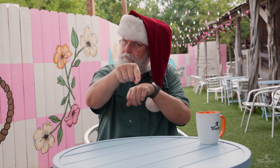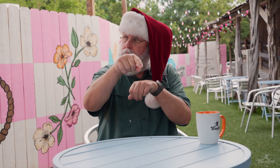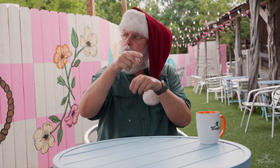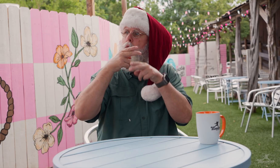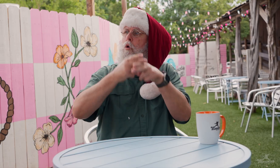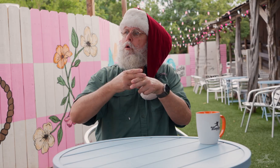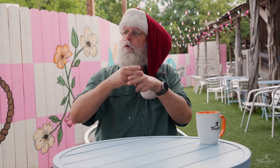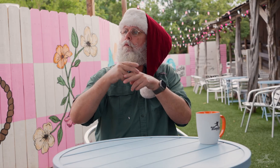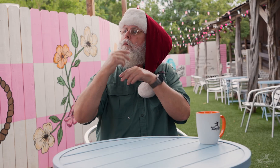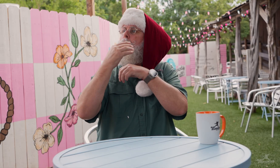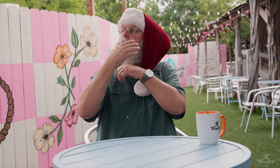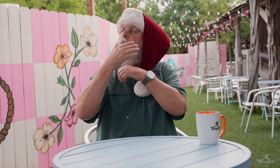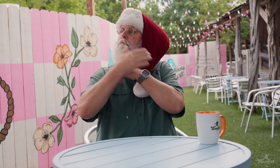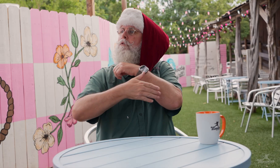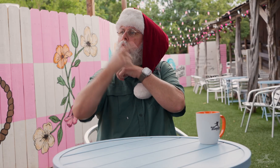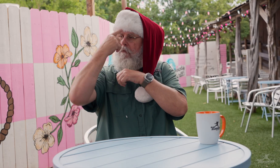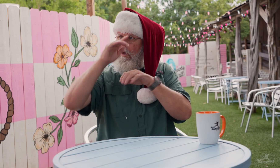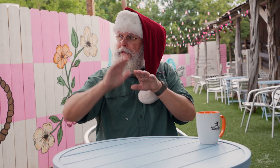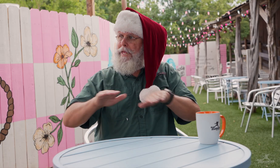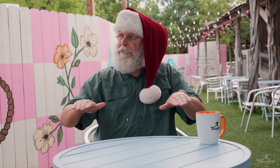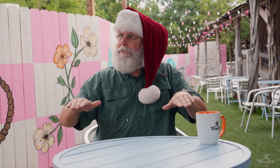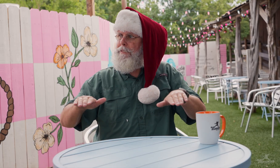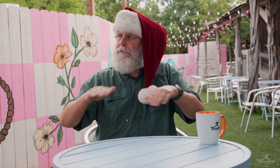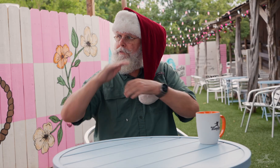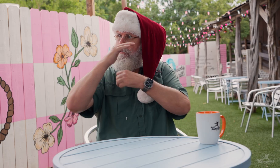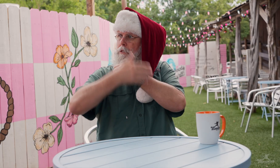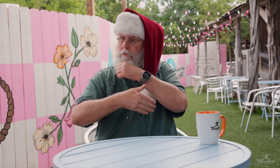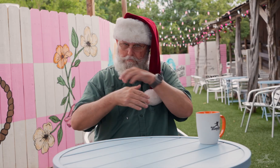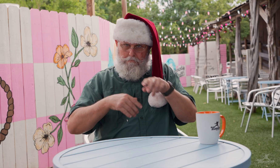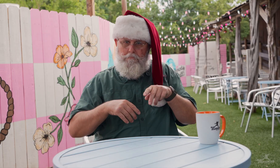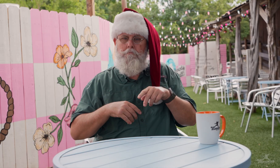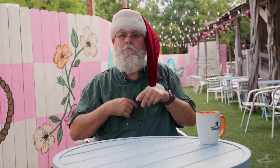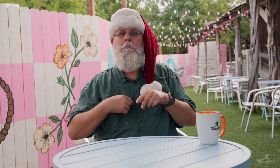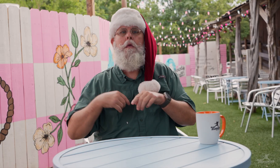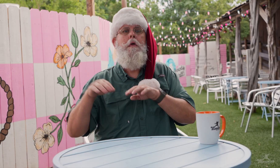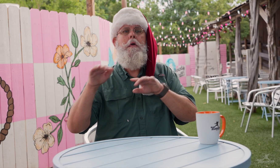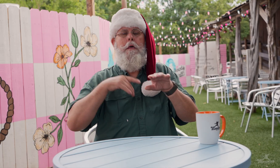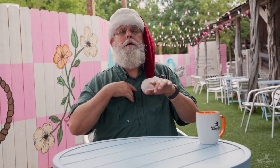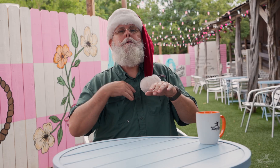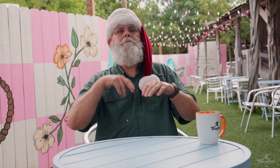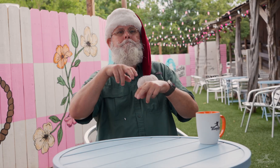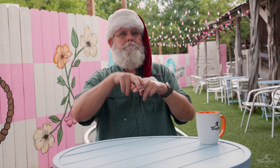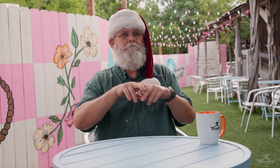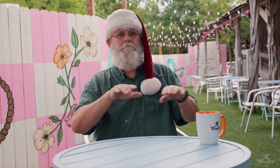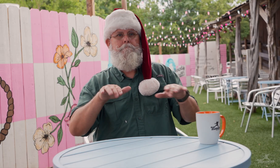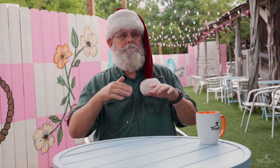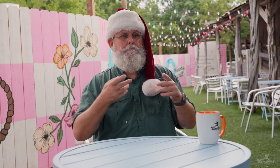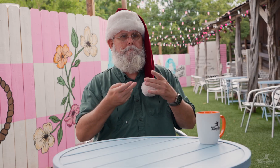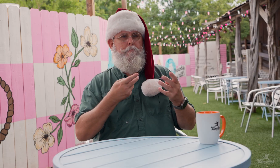the event was called 'Shields for Kids' after a while in the chair, people were coming up to me